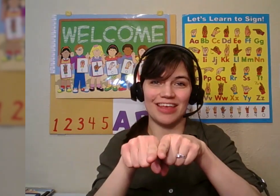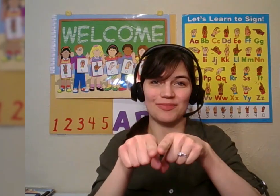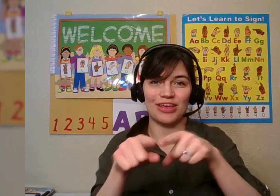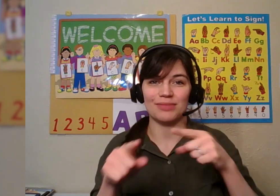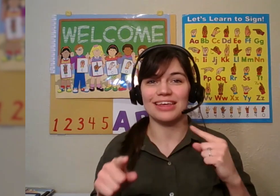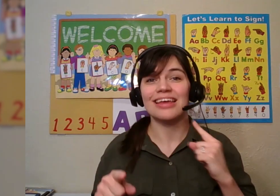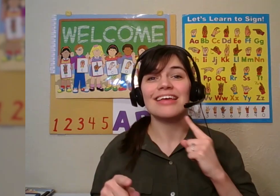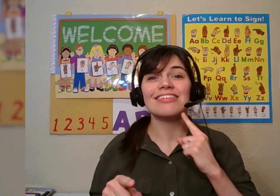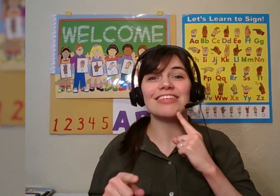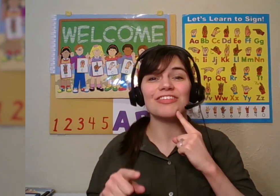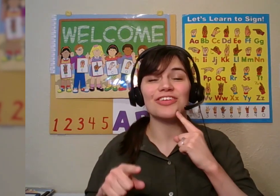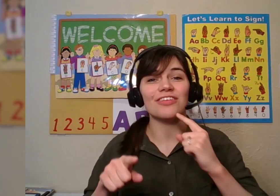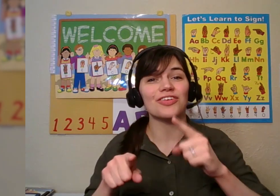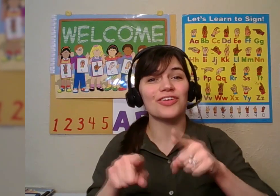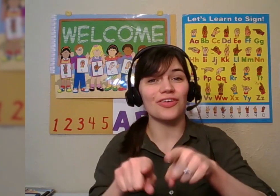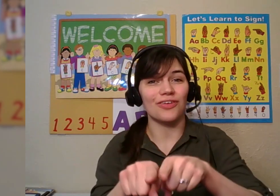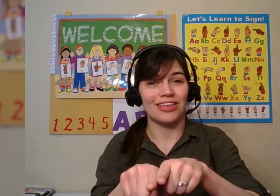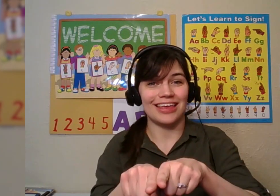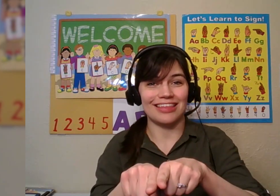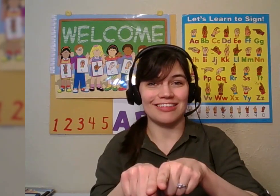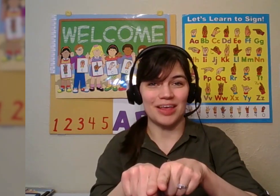same family. Sister is a girl in the same